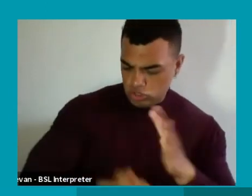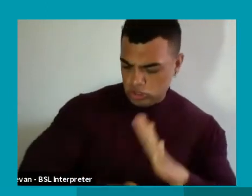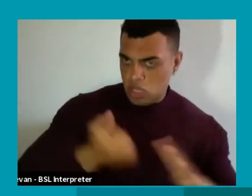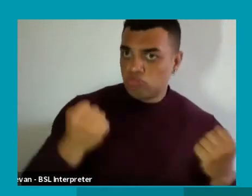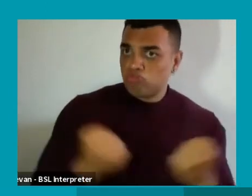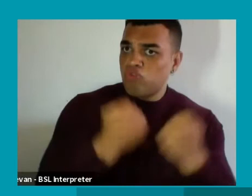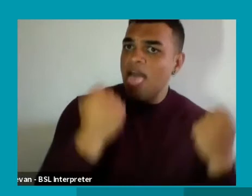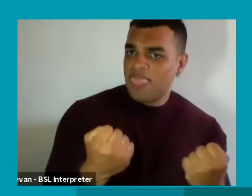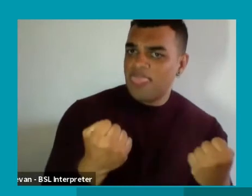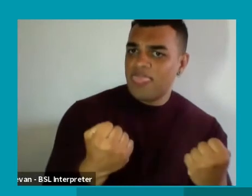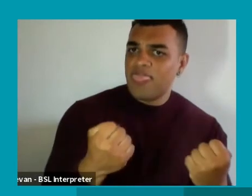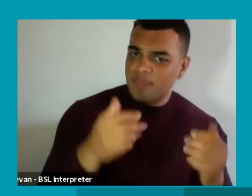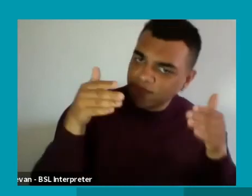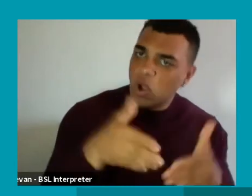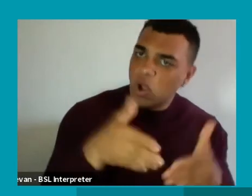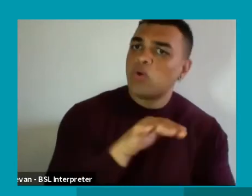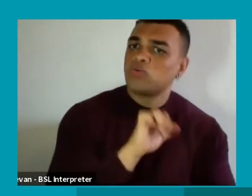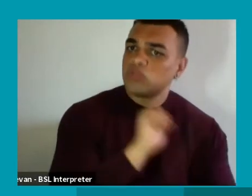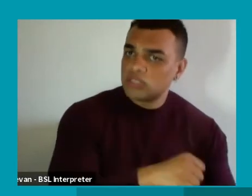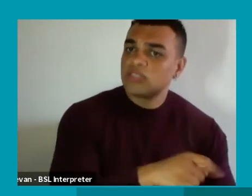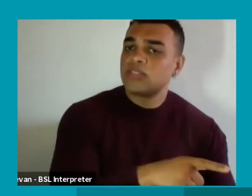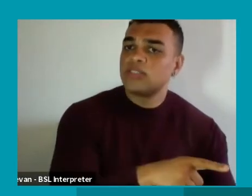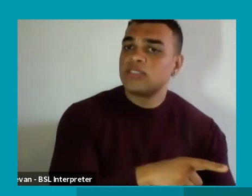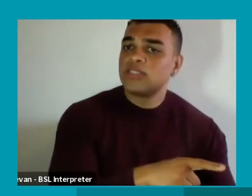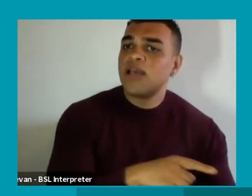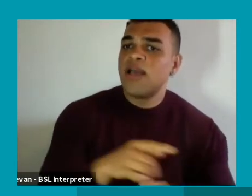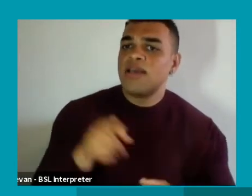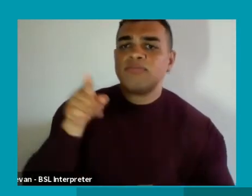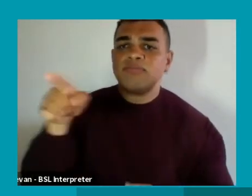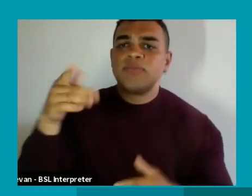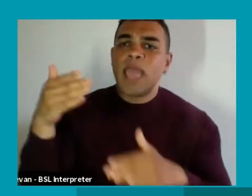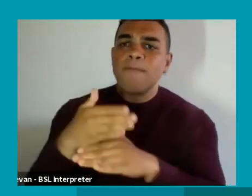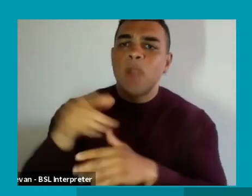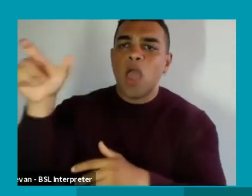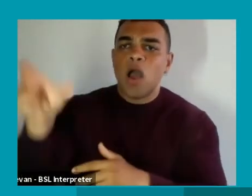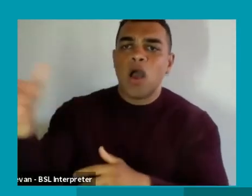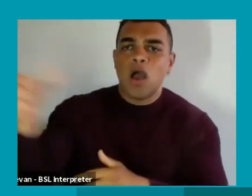want to ask you that they will ask you that at any point more times than not,